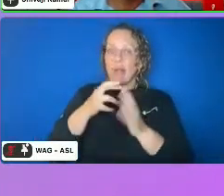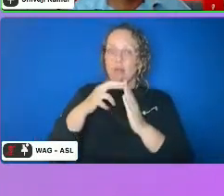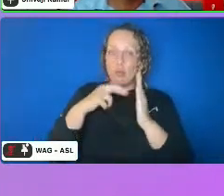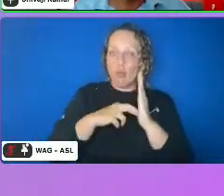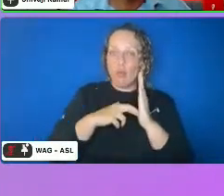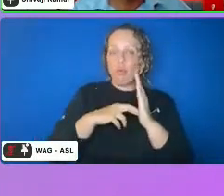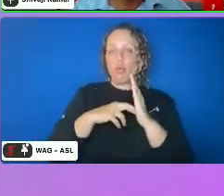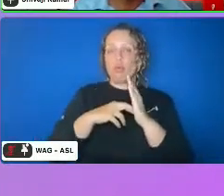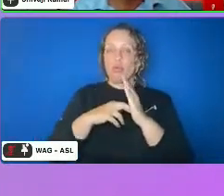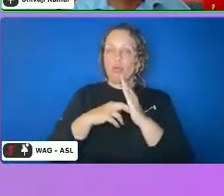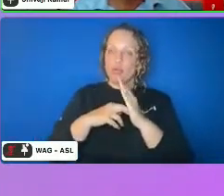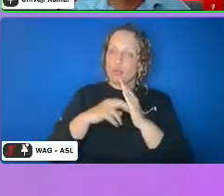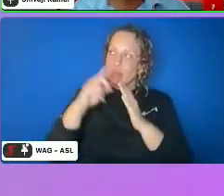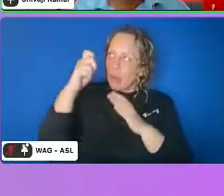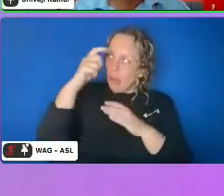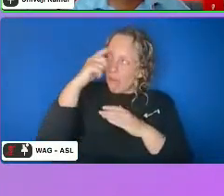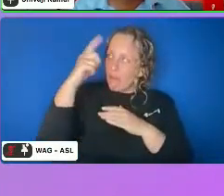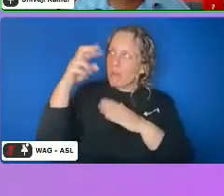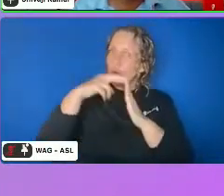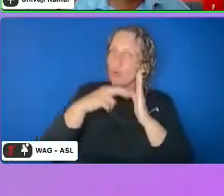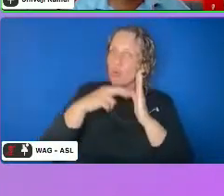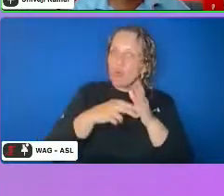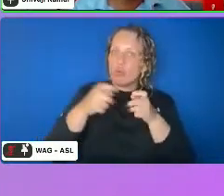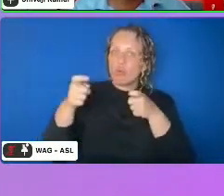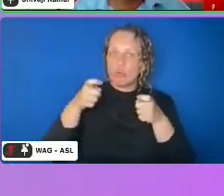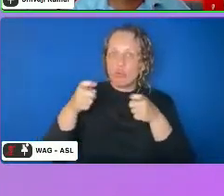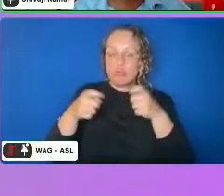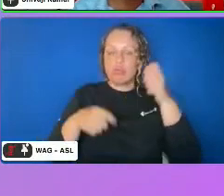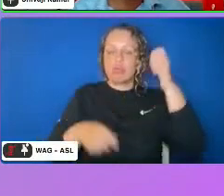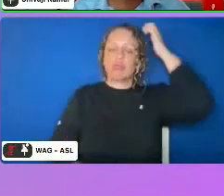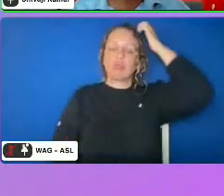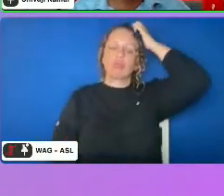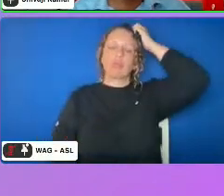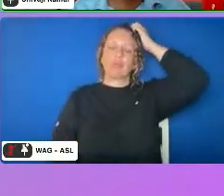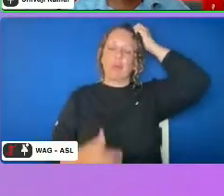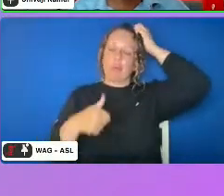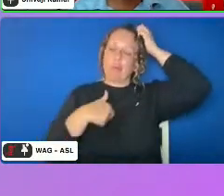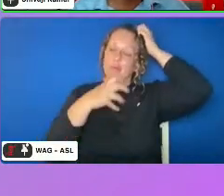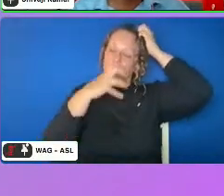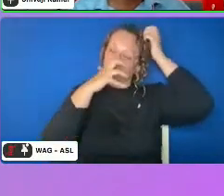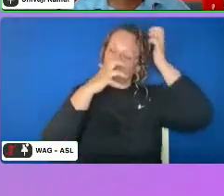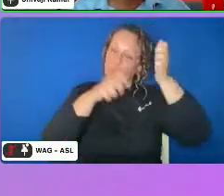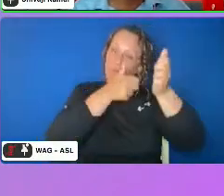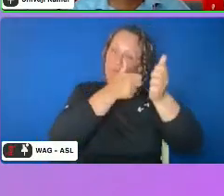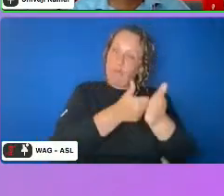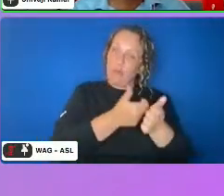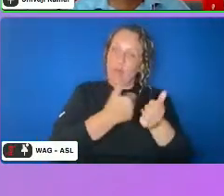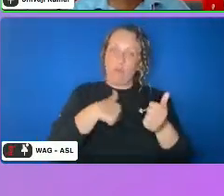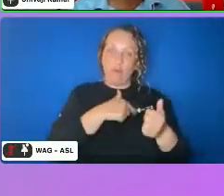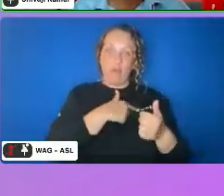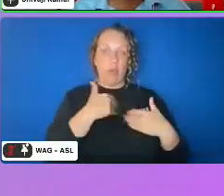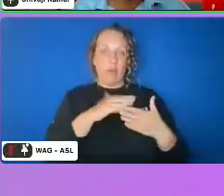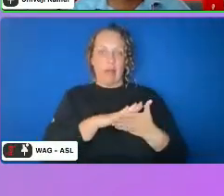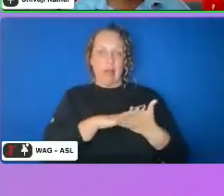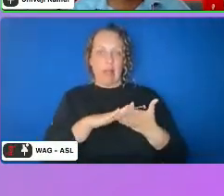government rules and regulations. So for us to have this clean report from the dev environment